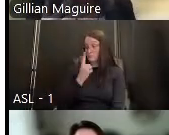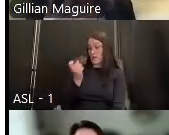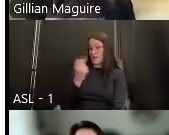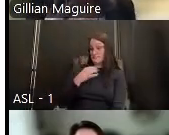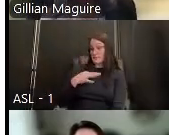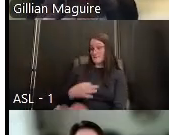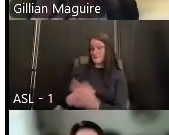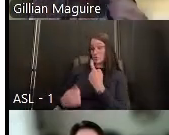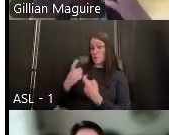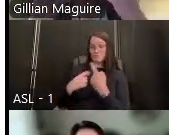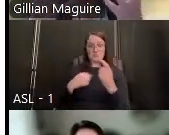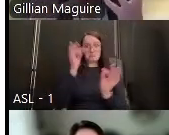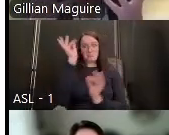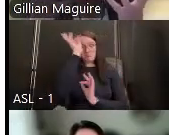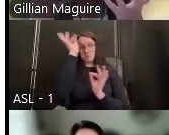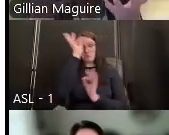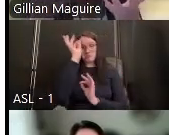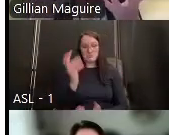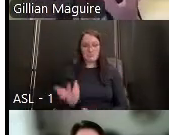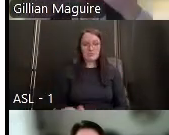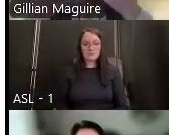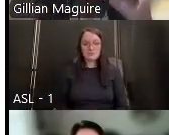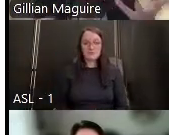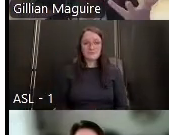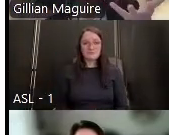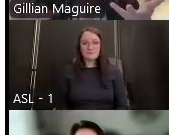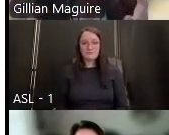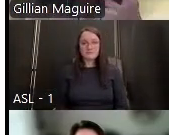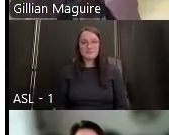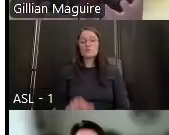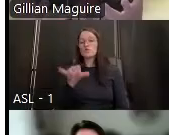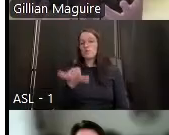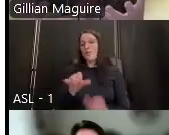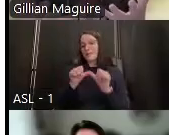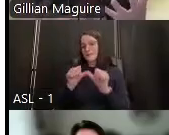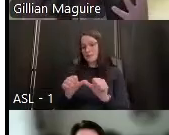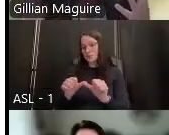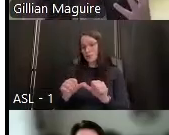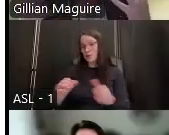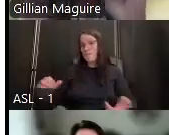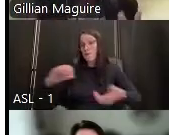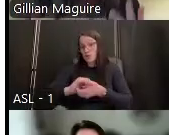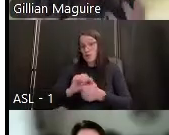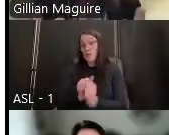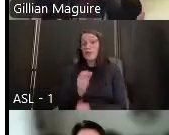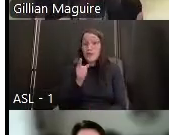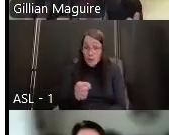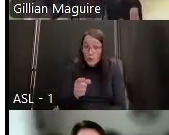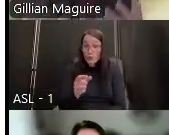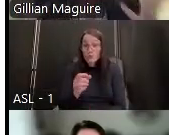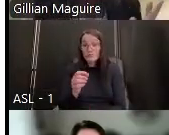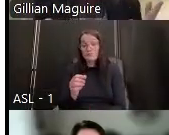this is where the the the continued partnership with WISE has proven so valuable to the evolution